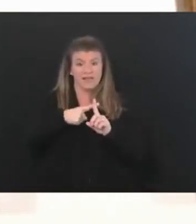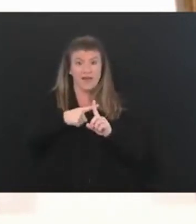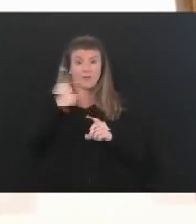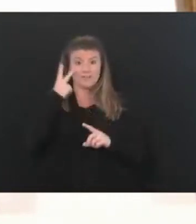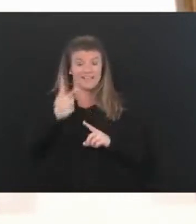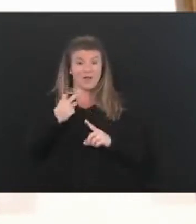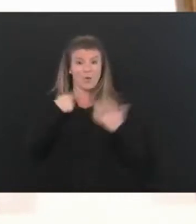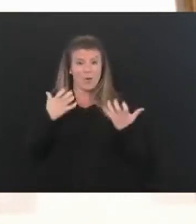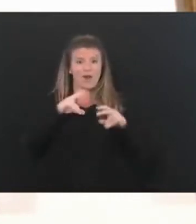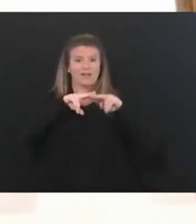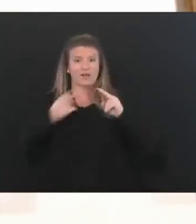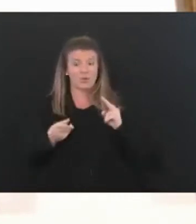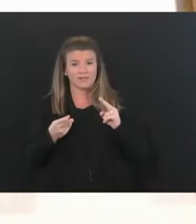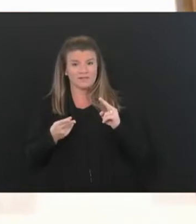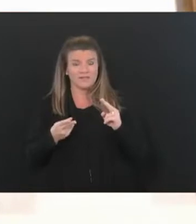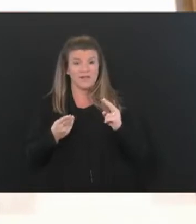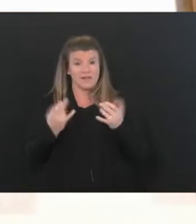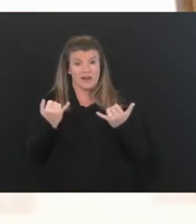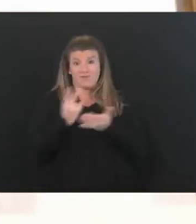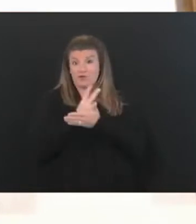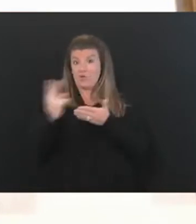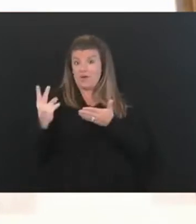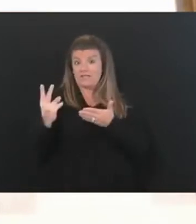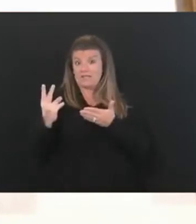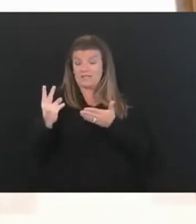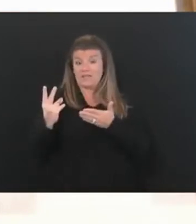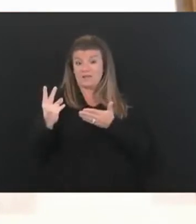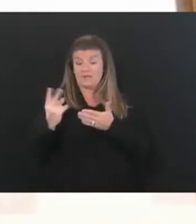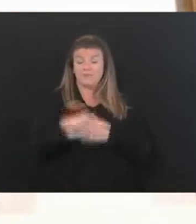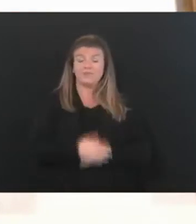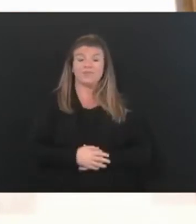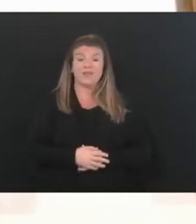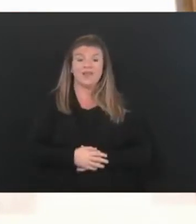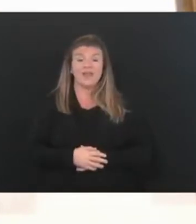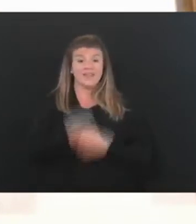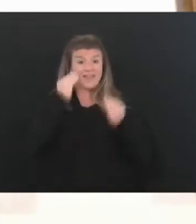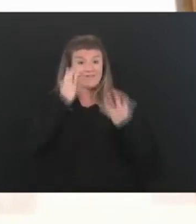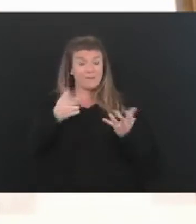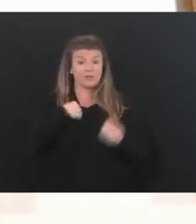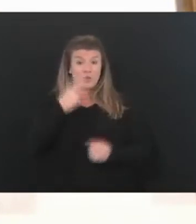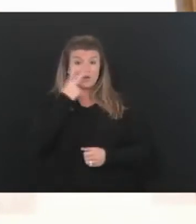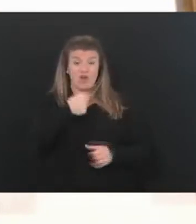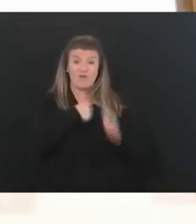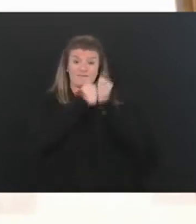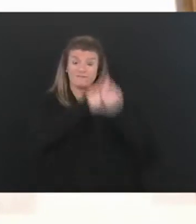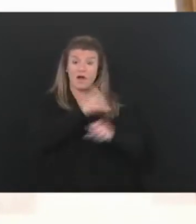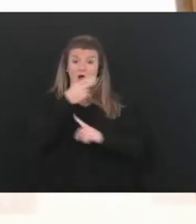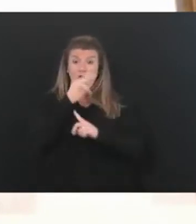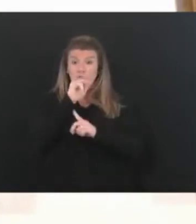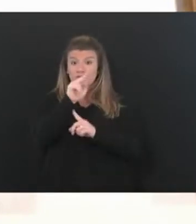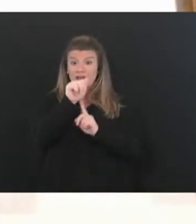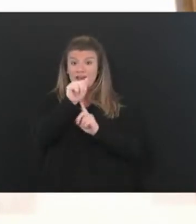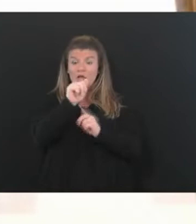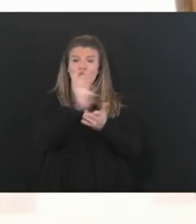WHAT WE'LL START TO LOOK FOR YOU NOW IS A DECREASE IN THE NUMBER OF POSITIVE CASES THAT WE'RE